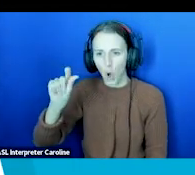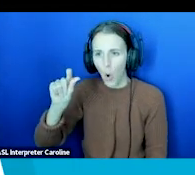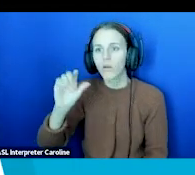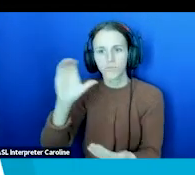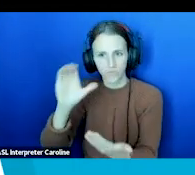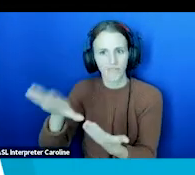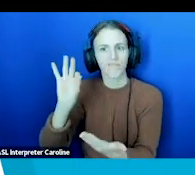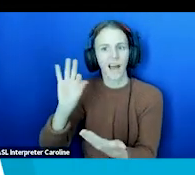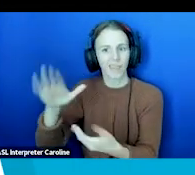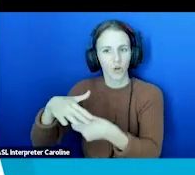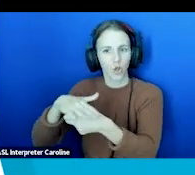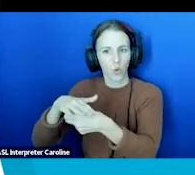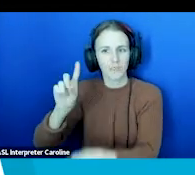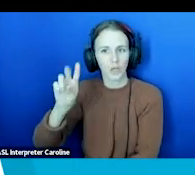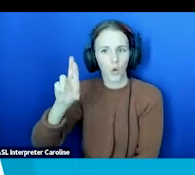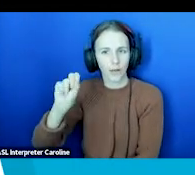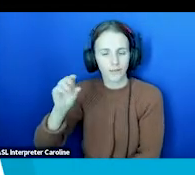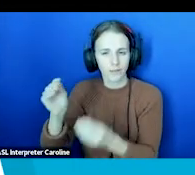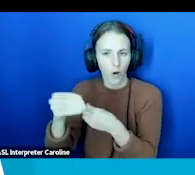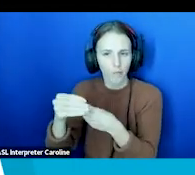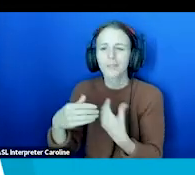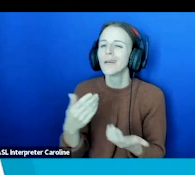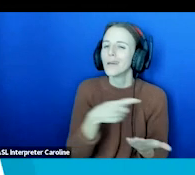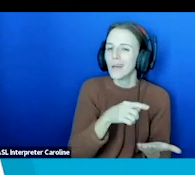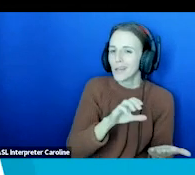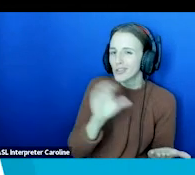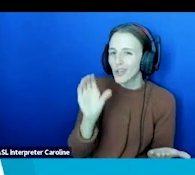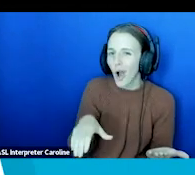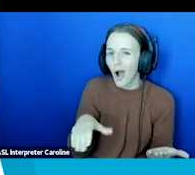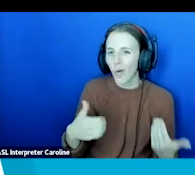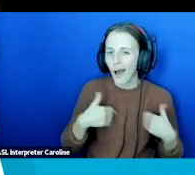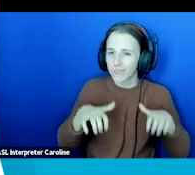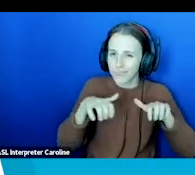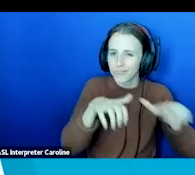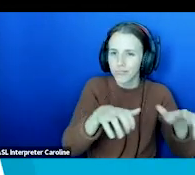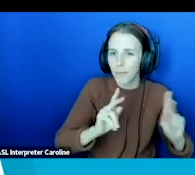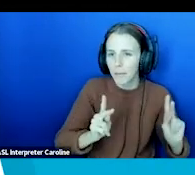DHS OFFICE LOCATE WEBSITE. YOU CAN INSERT A COUNT AND ZIP CODE